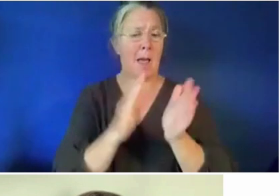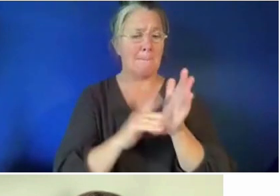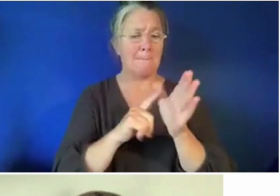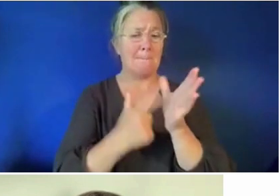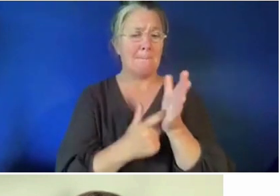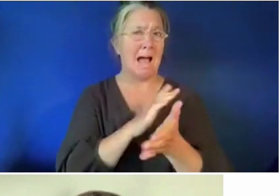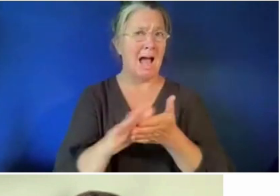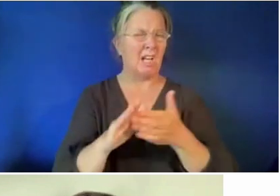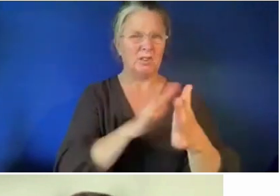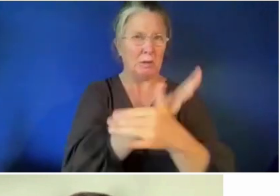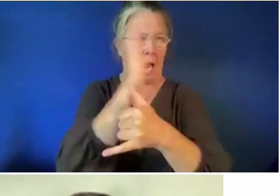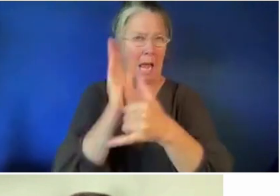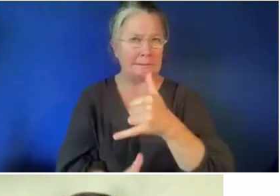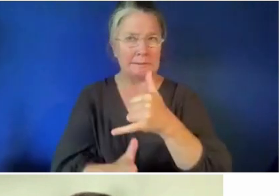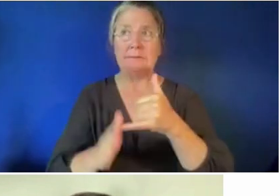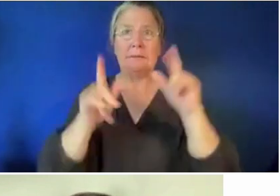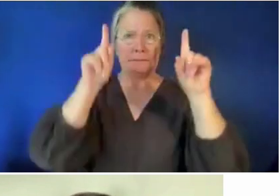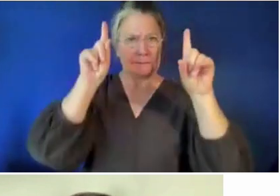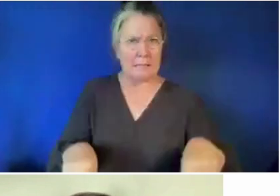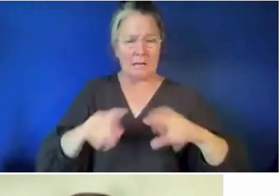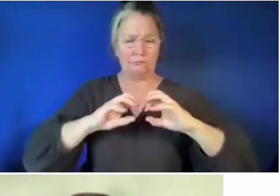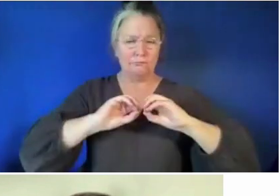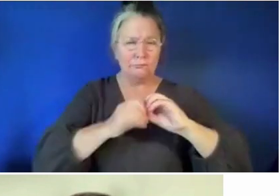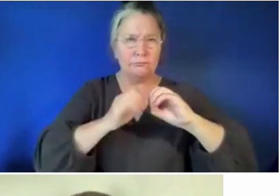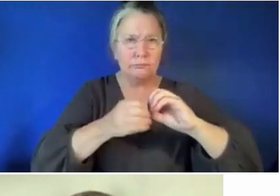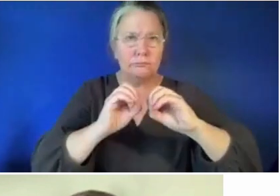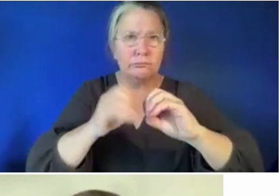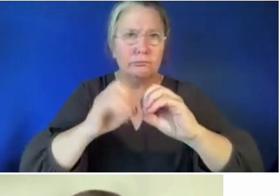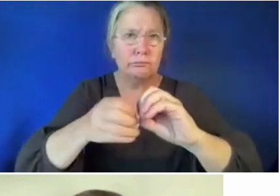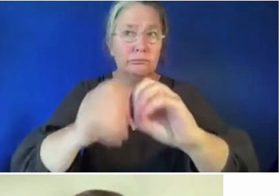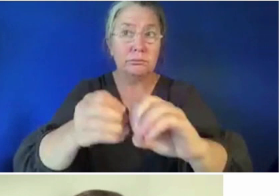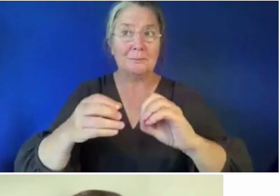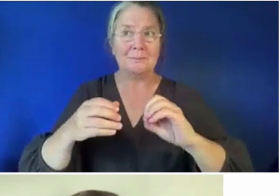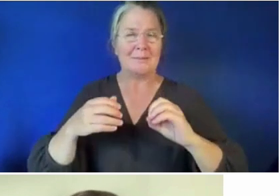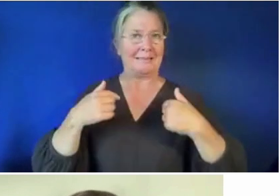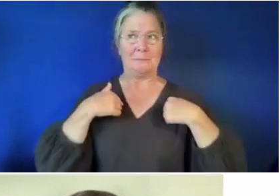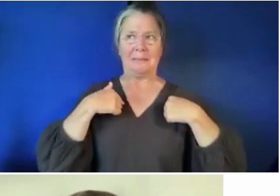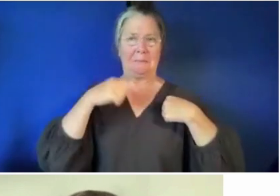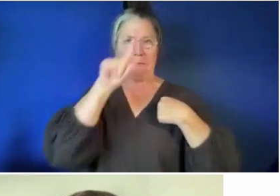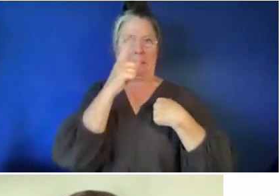it's now in the discussion and the conversation. So there's not much I can say in terms of the detail